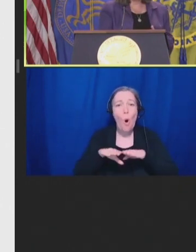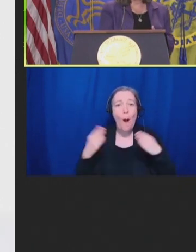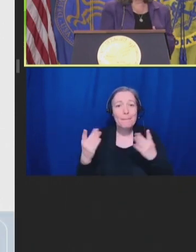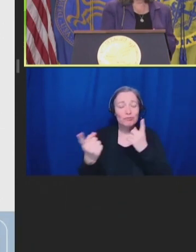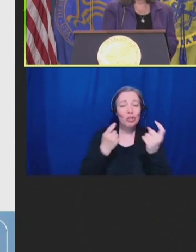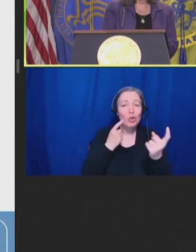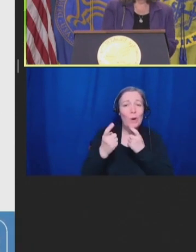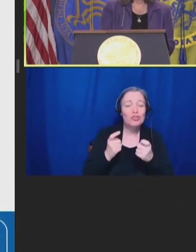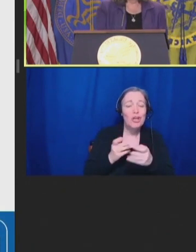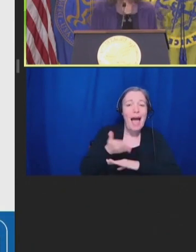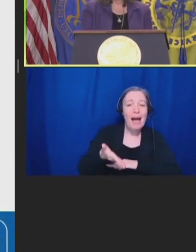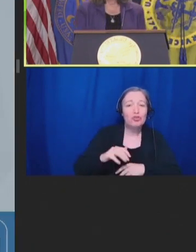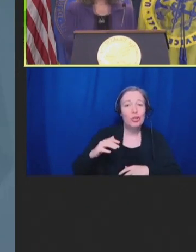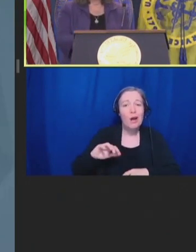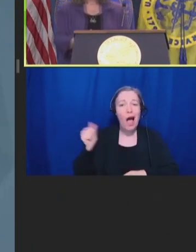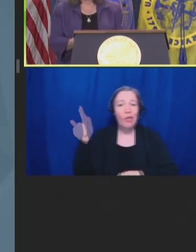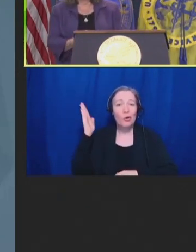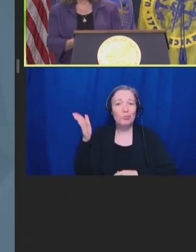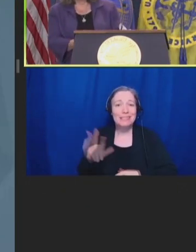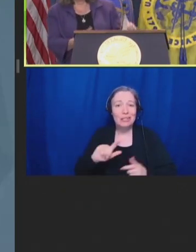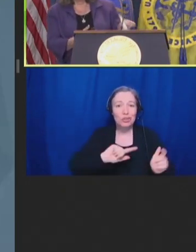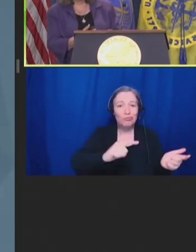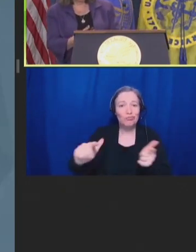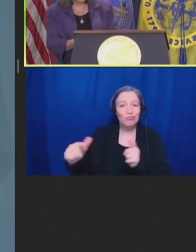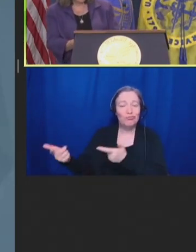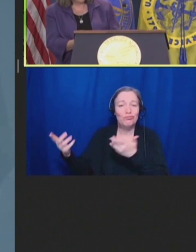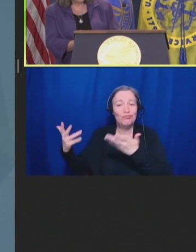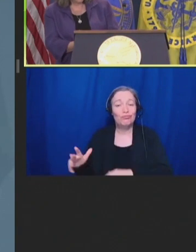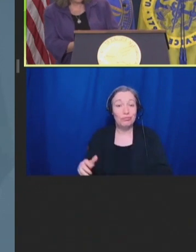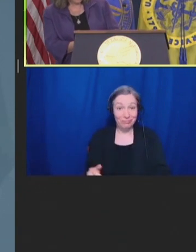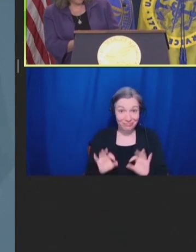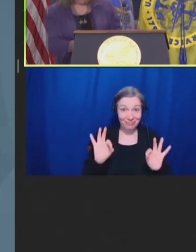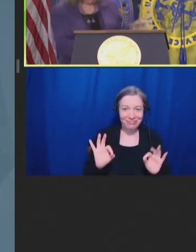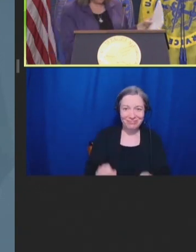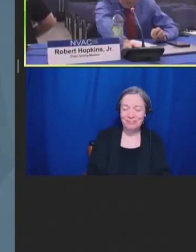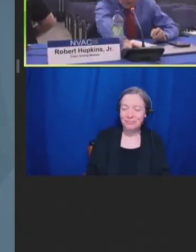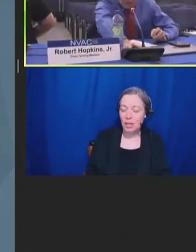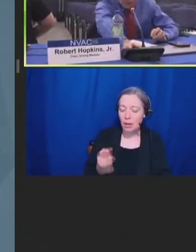Robert Hopkins, Jr.: Thank you very much, Georgina. Our next presenter is